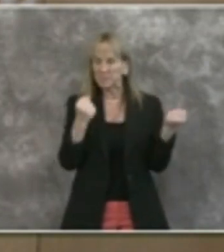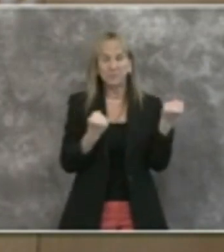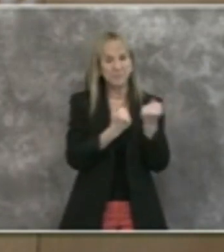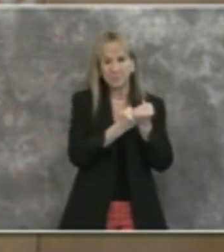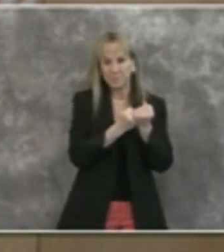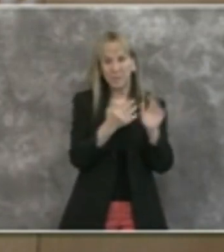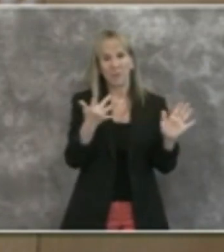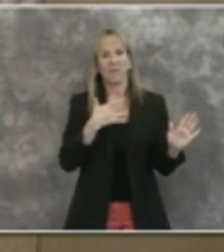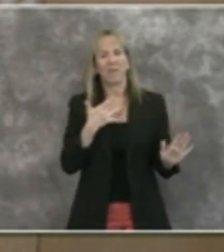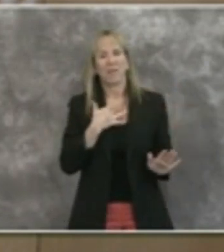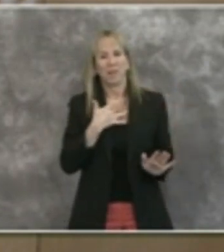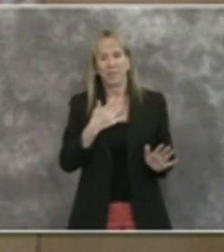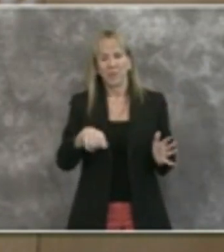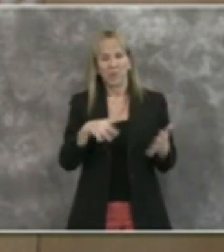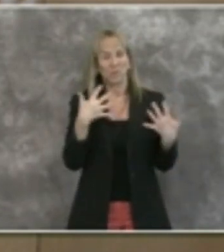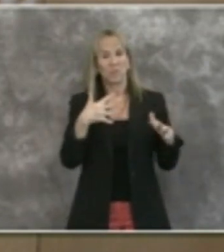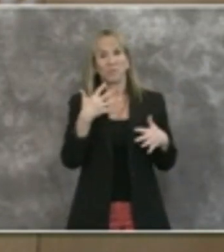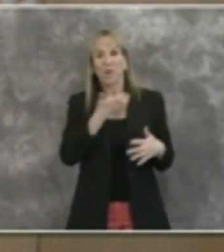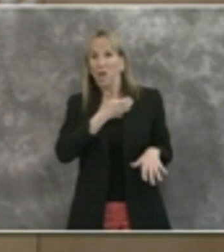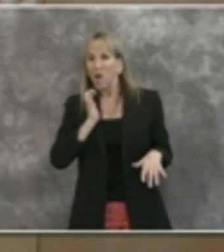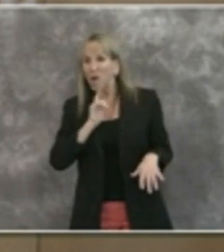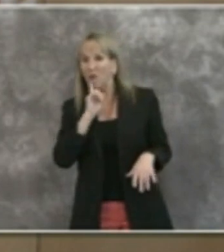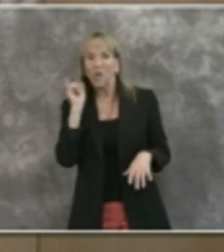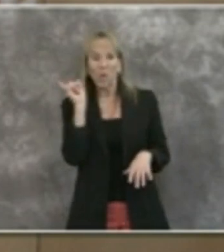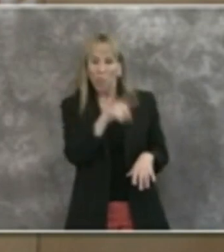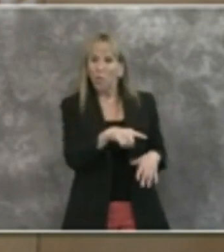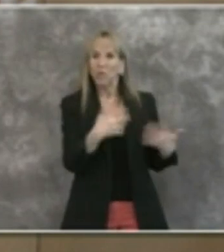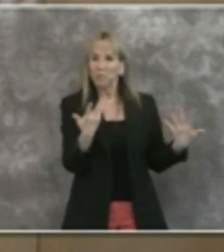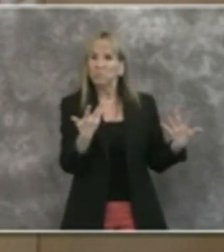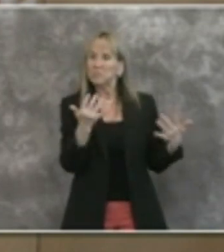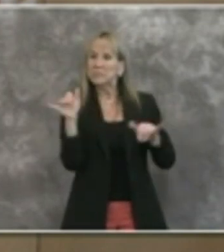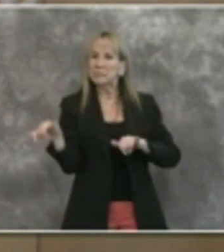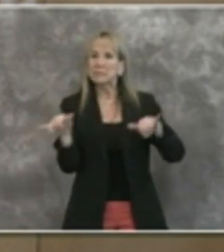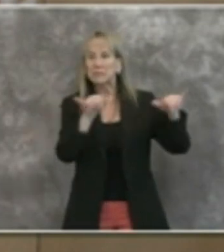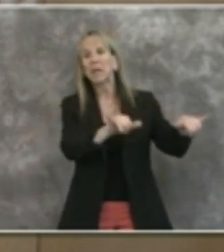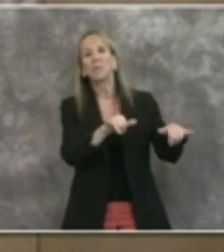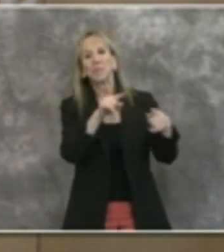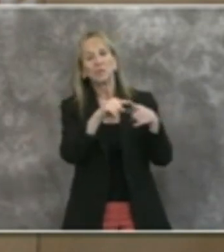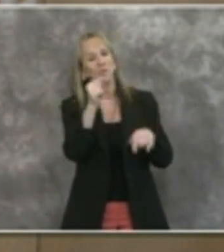ENVIRONMENT AND MOST OF THEIR VISITORS ACROSS THE COUNTRY. I CALLED THE COUNTY, I'M SORRY COUNTY.